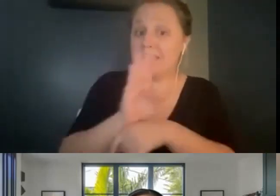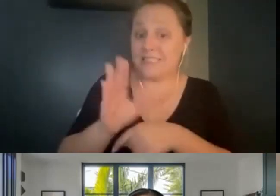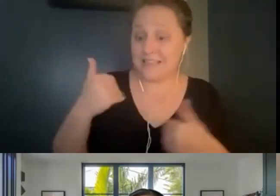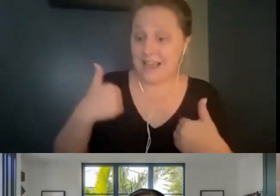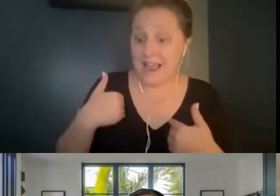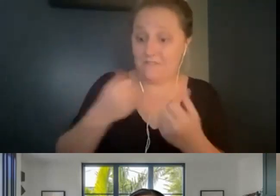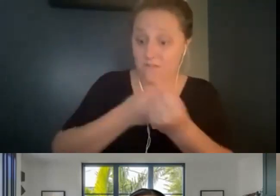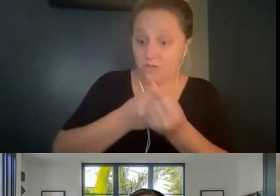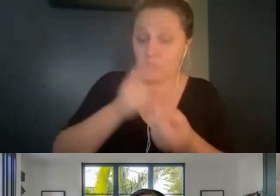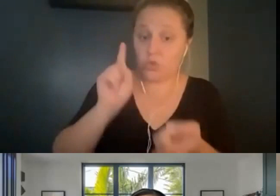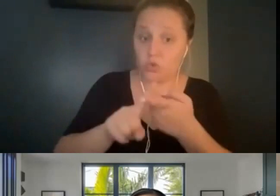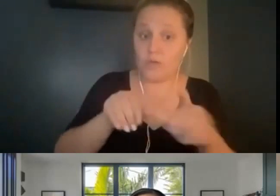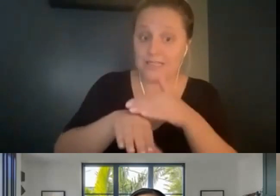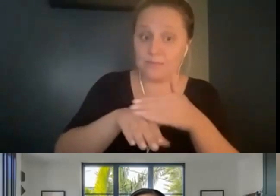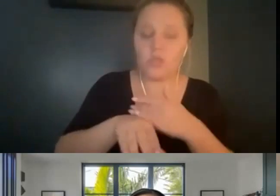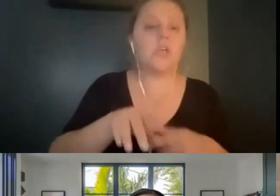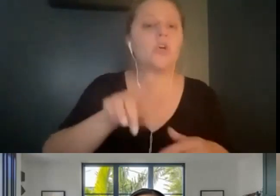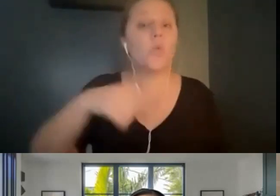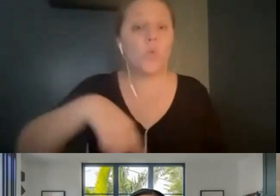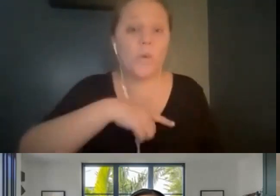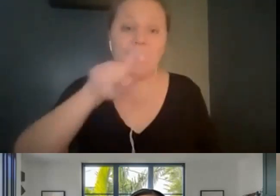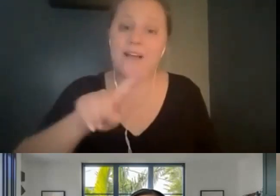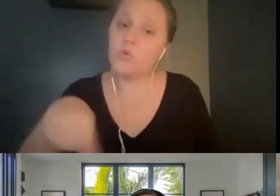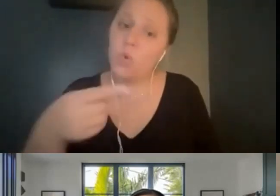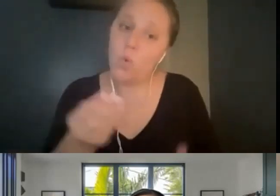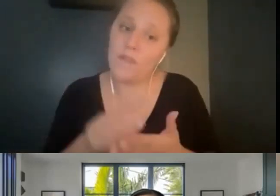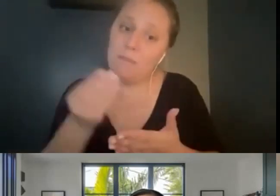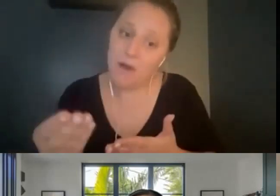making purchases of products and services that are accessible.